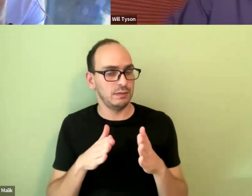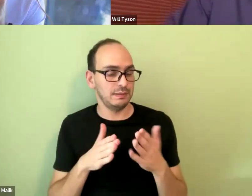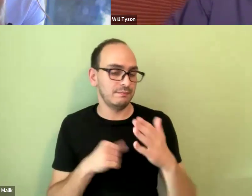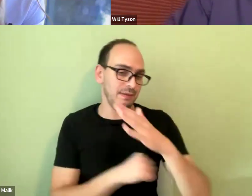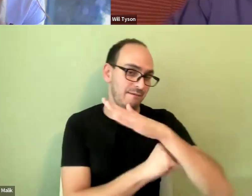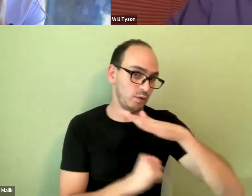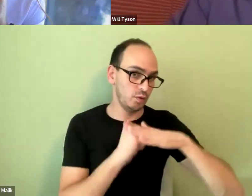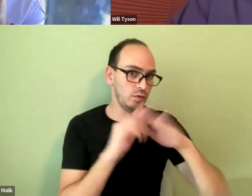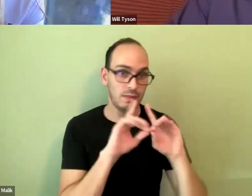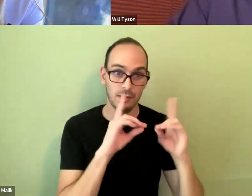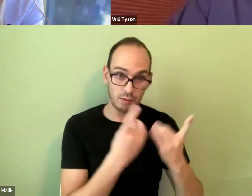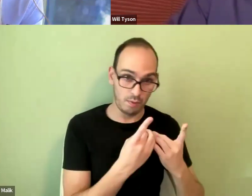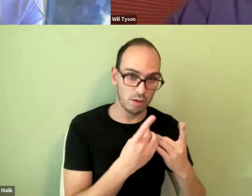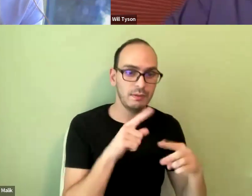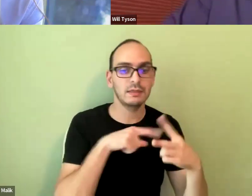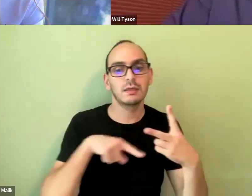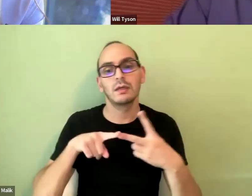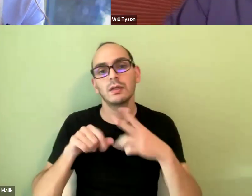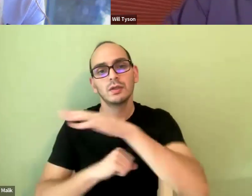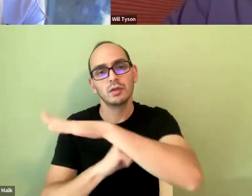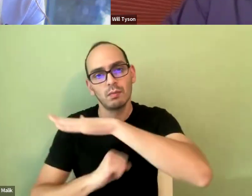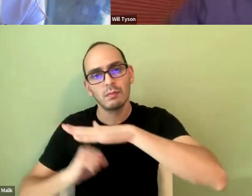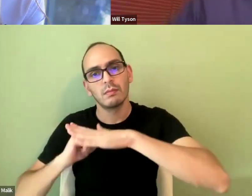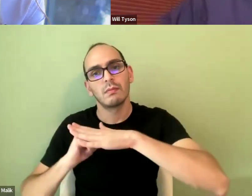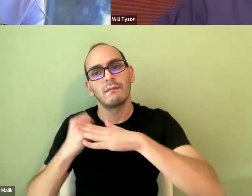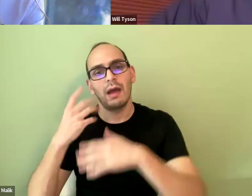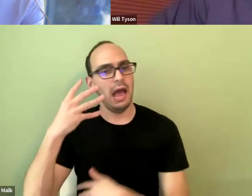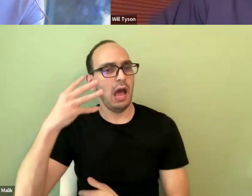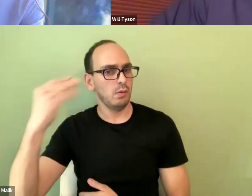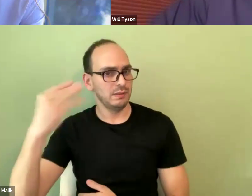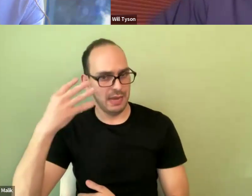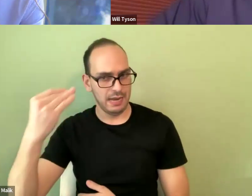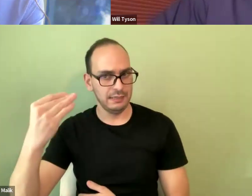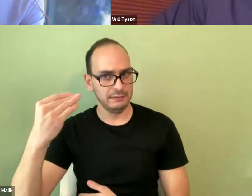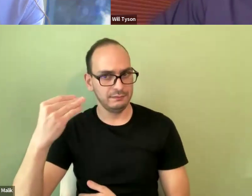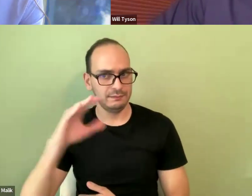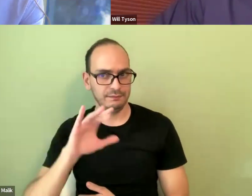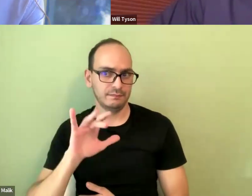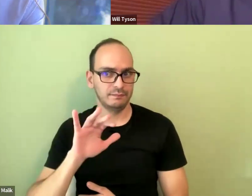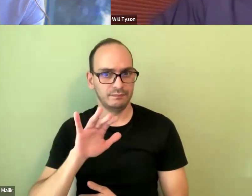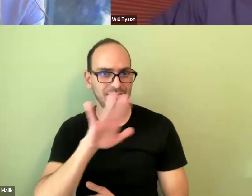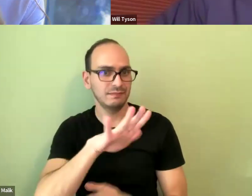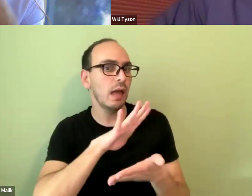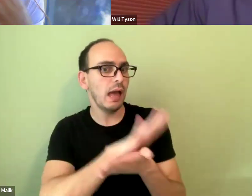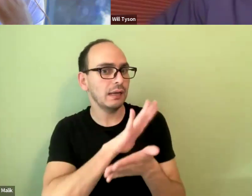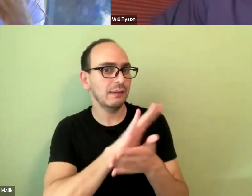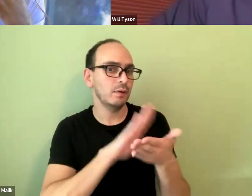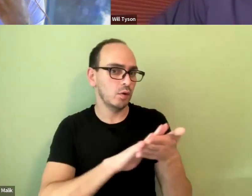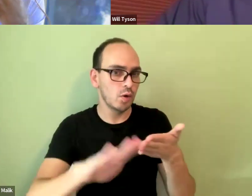In their infrastructure outside of their academic structure.